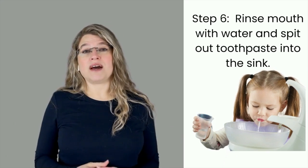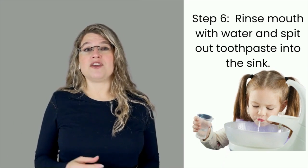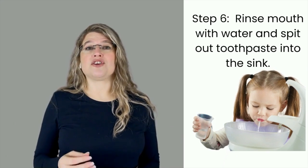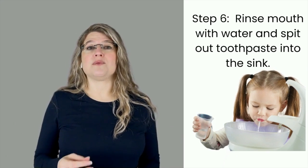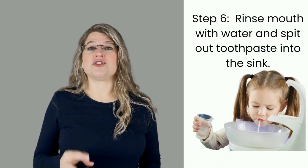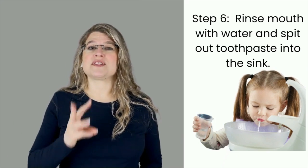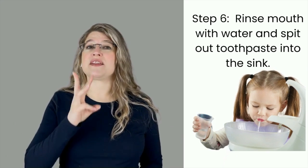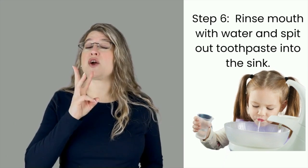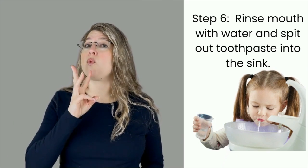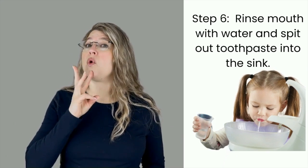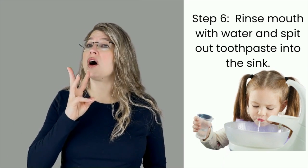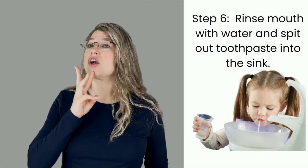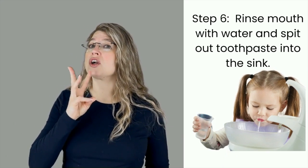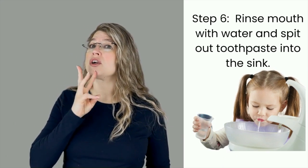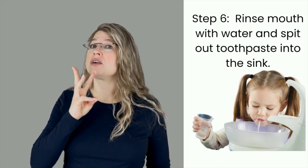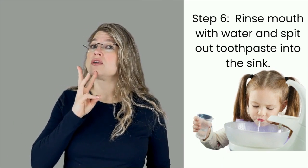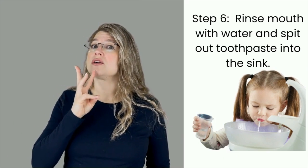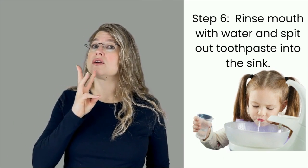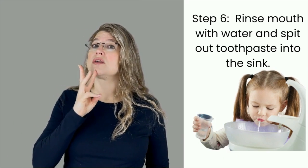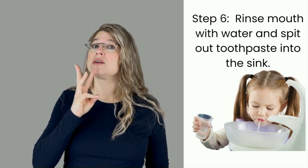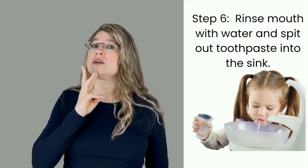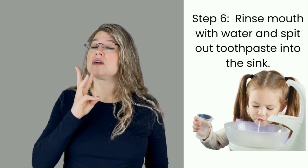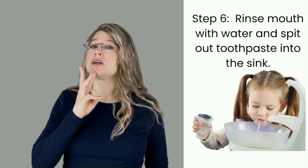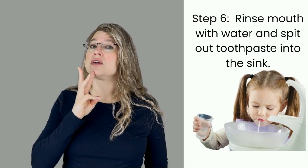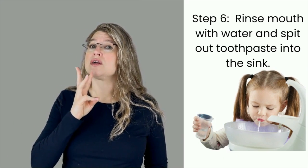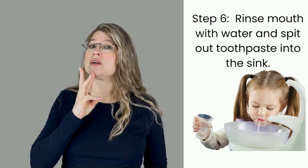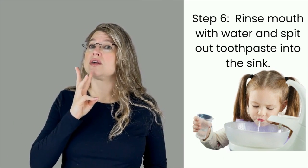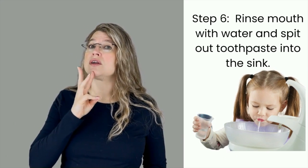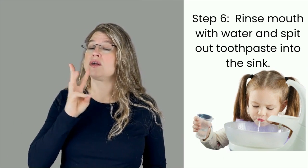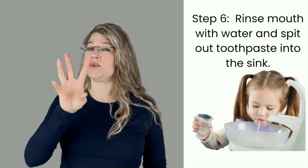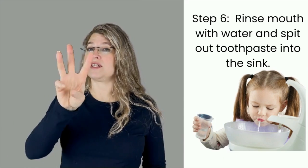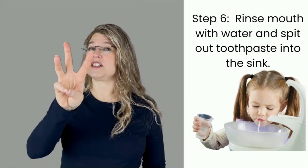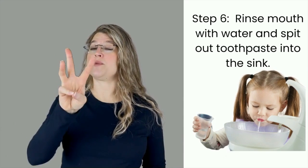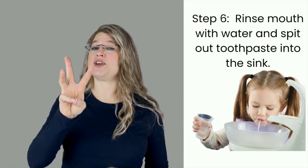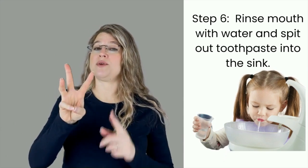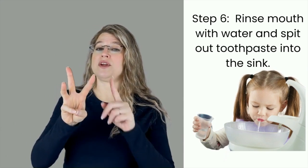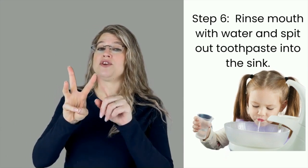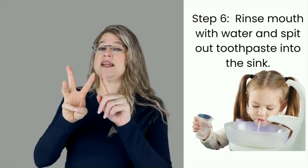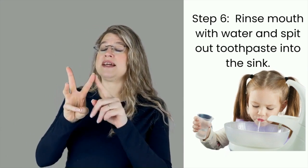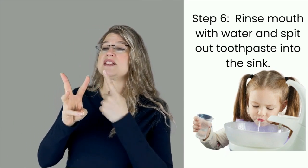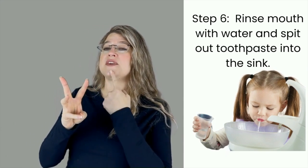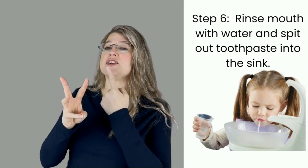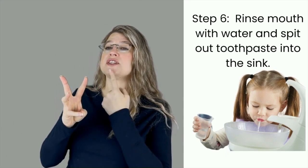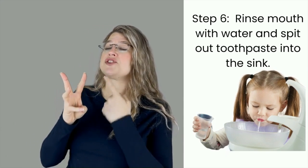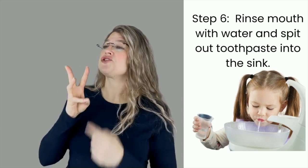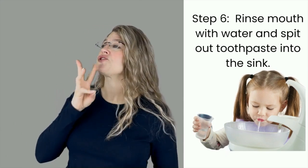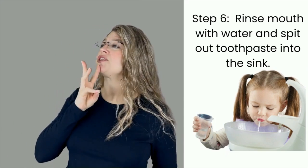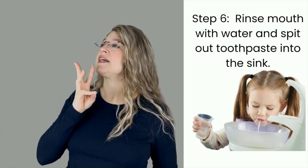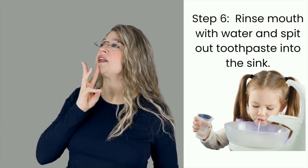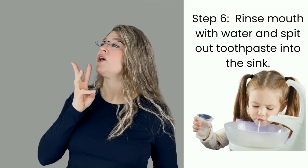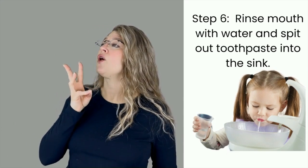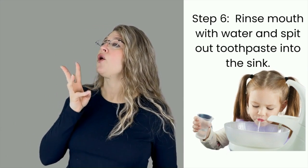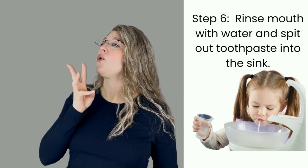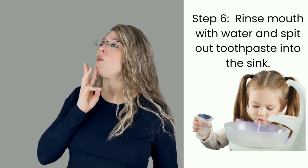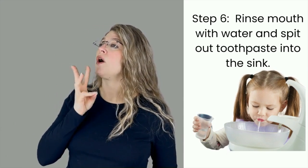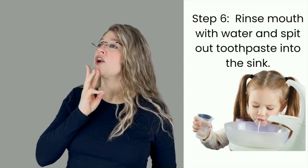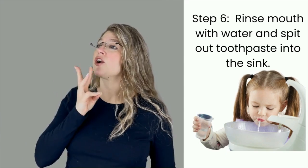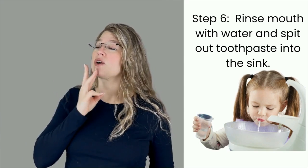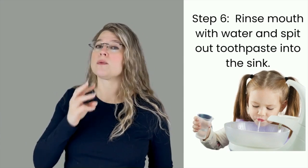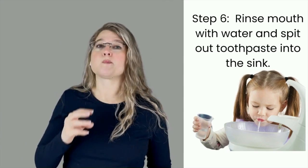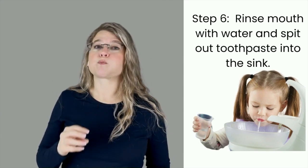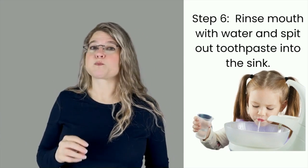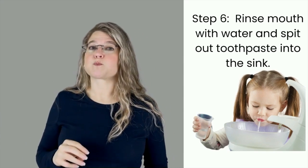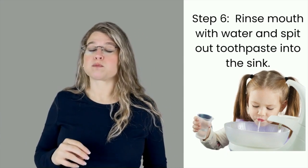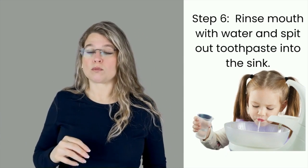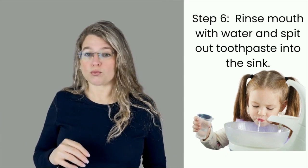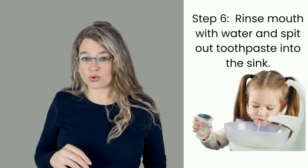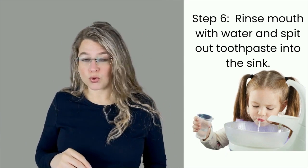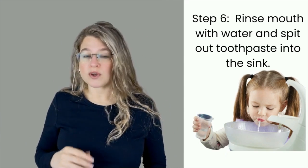But you can just say like water with a W and your index finger touches your chin, water,